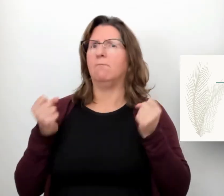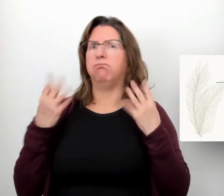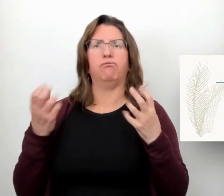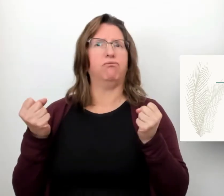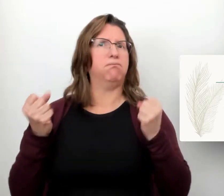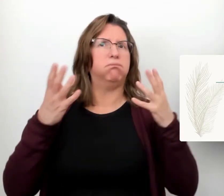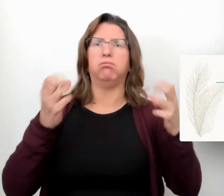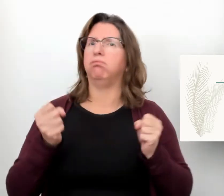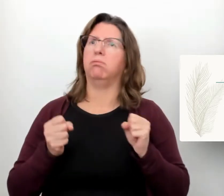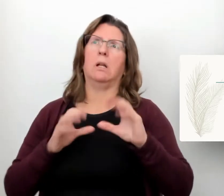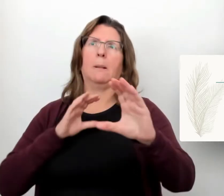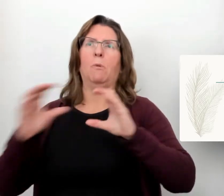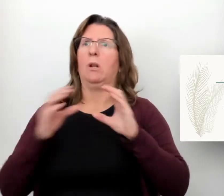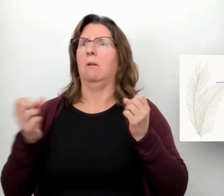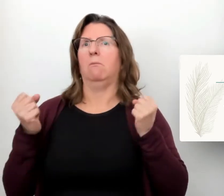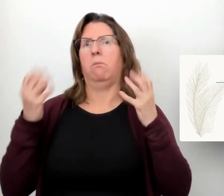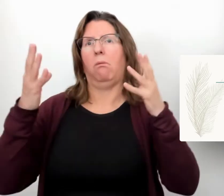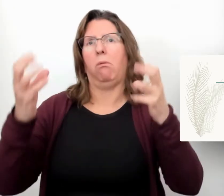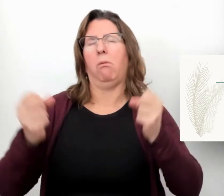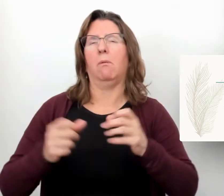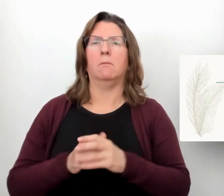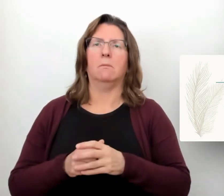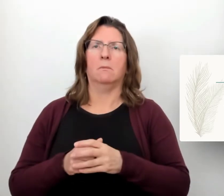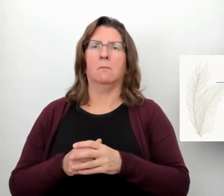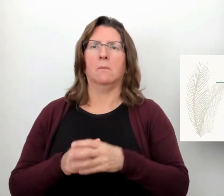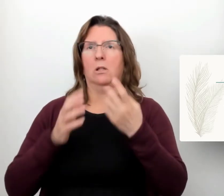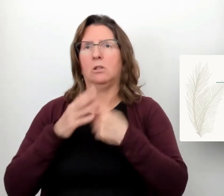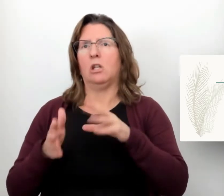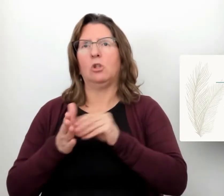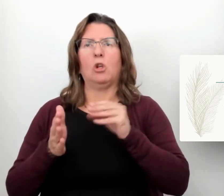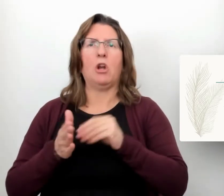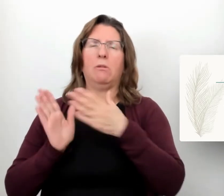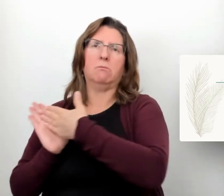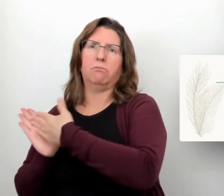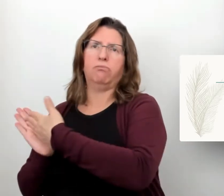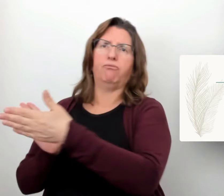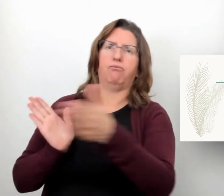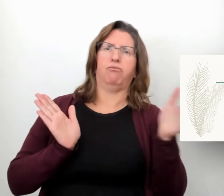They become much more communicative and fluency improves.